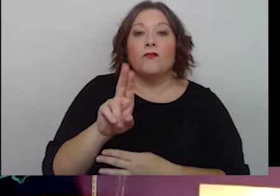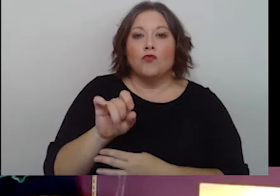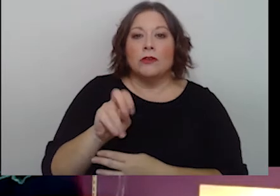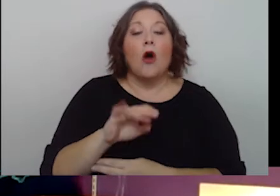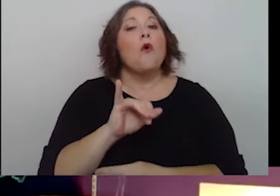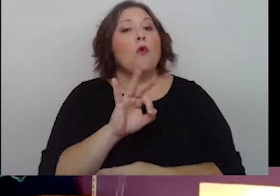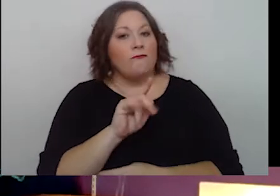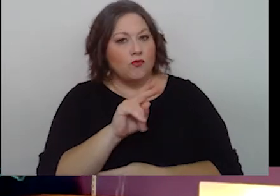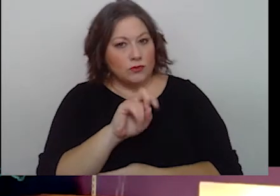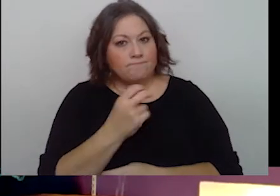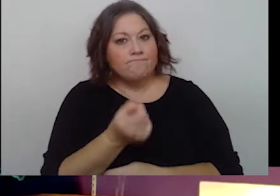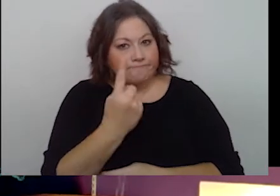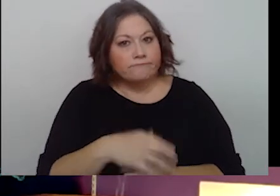Max: Fusion. Gotcha.